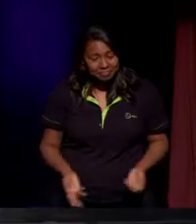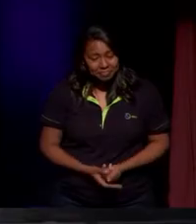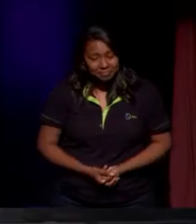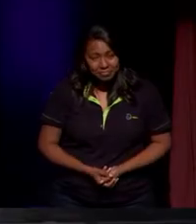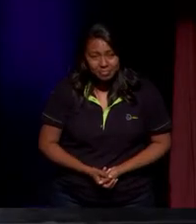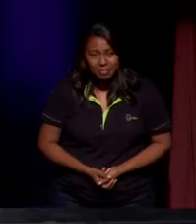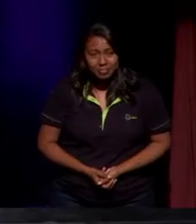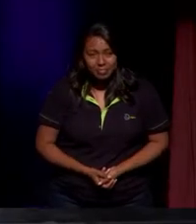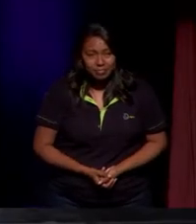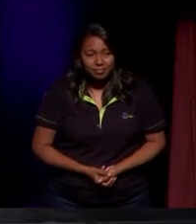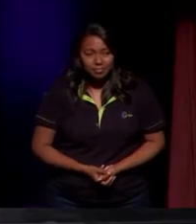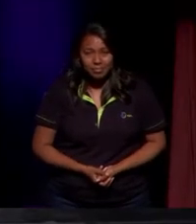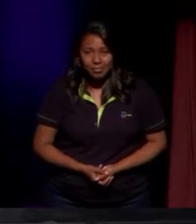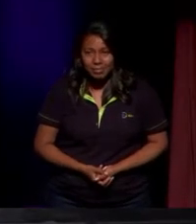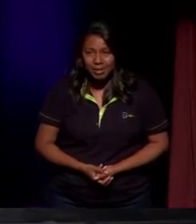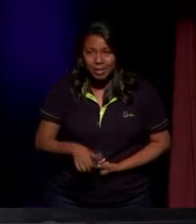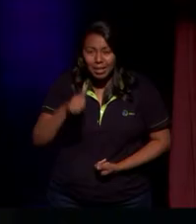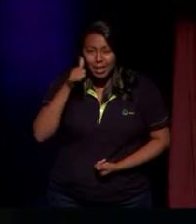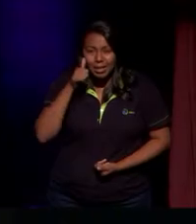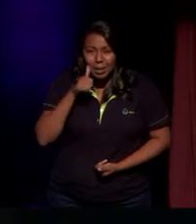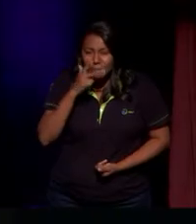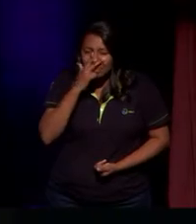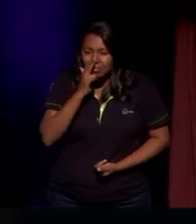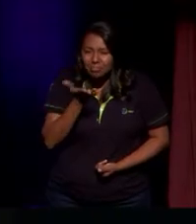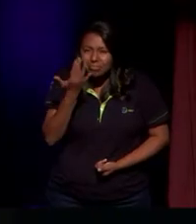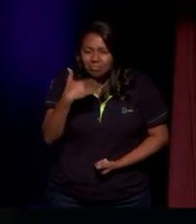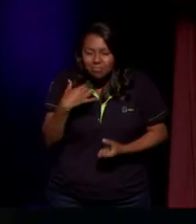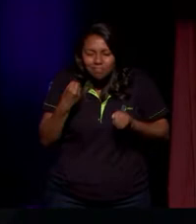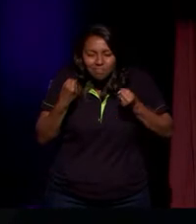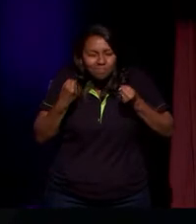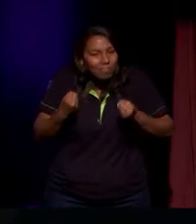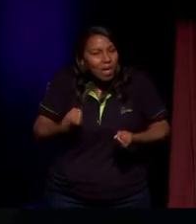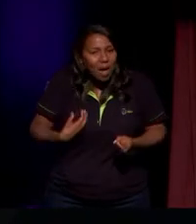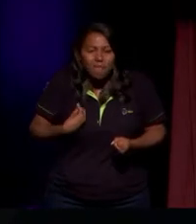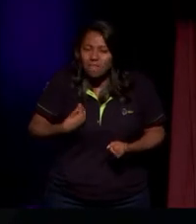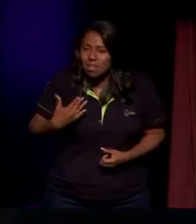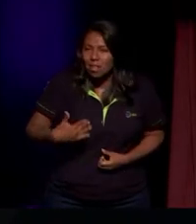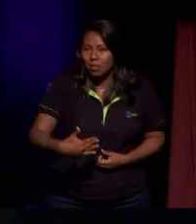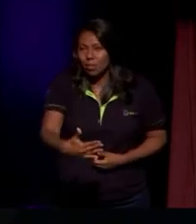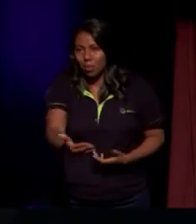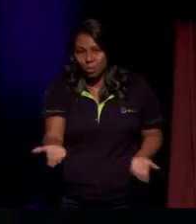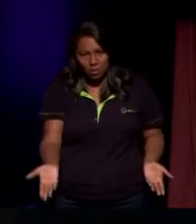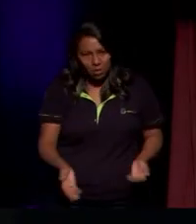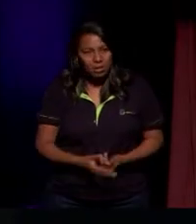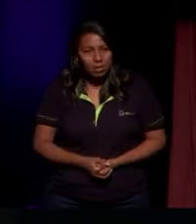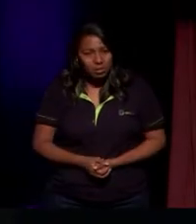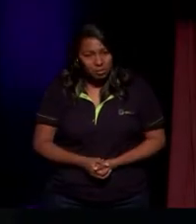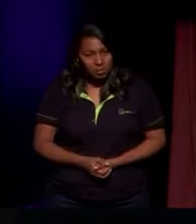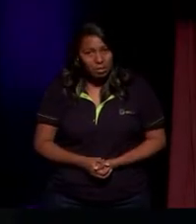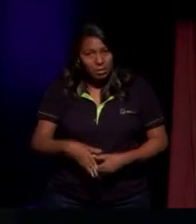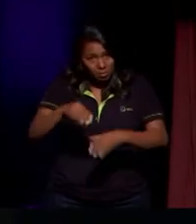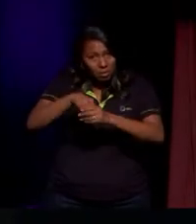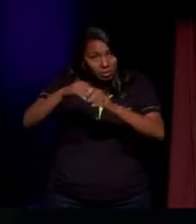they end up carrying this burden for life. I even know of domestic violence,